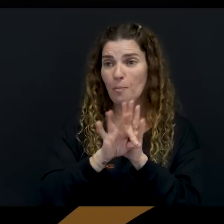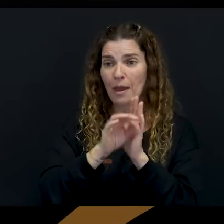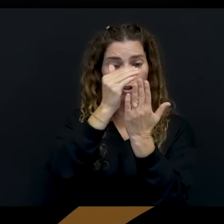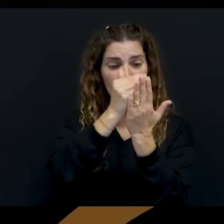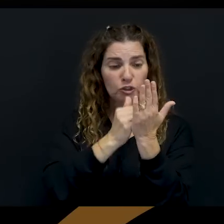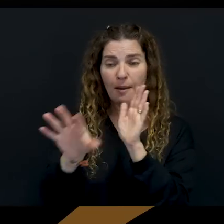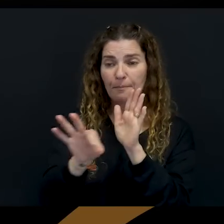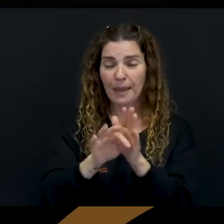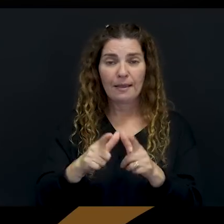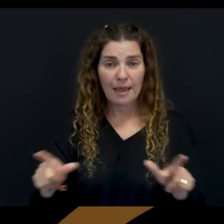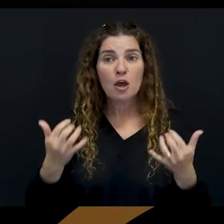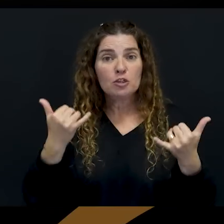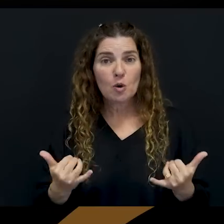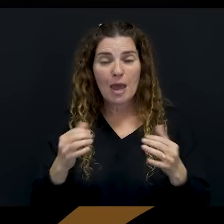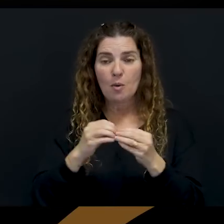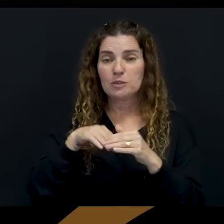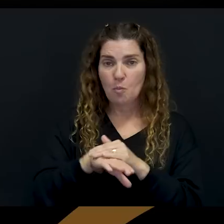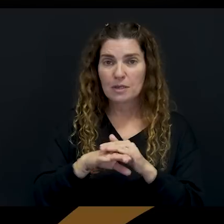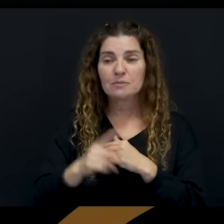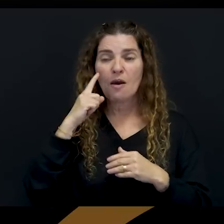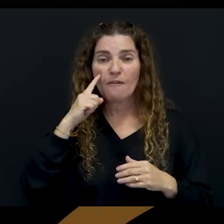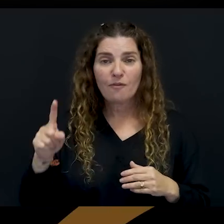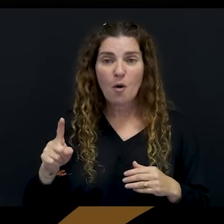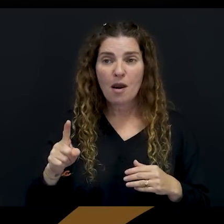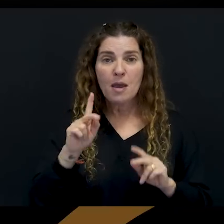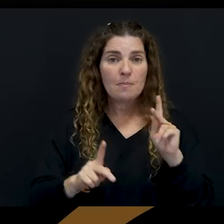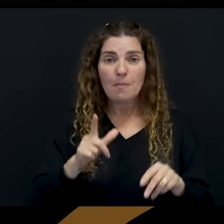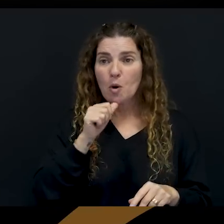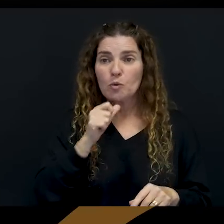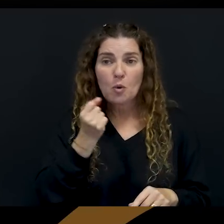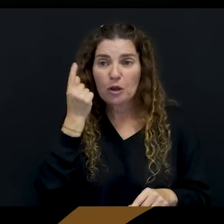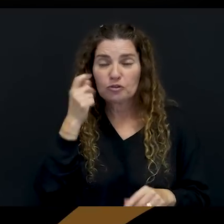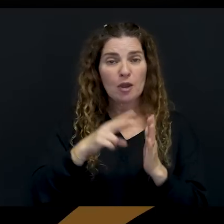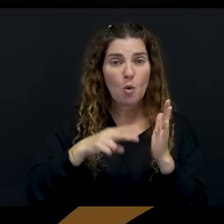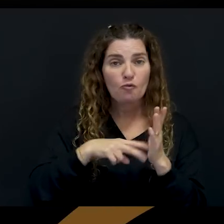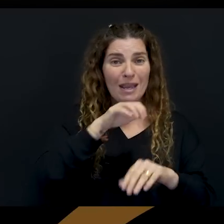where English is not their first language. When you create a more accessible world for those with disabilities,